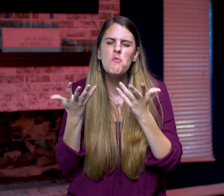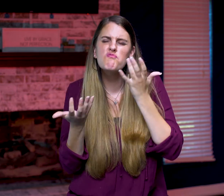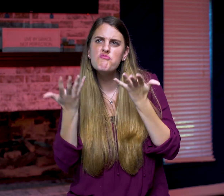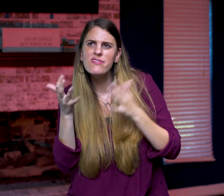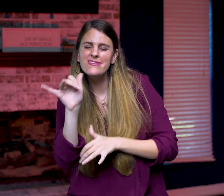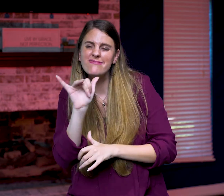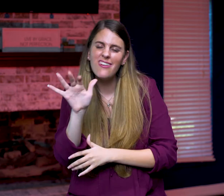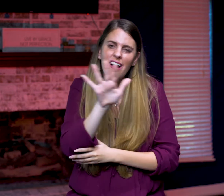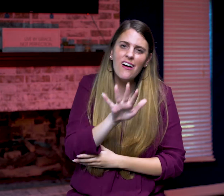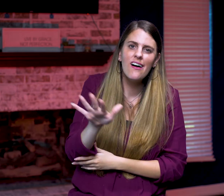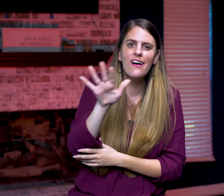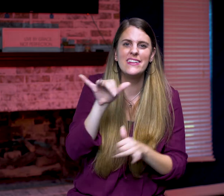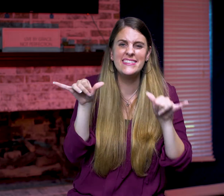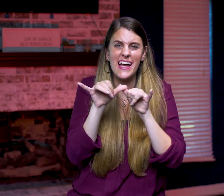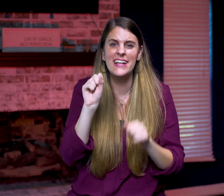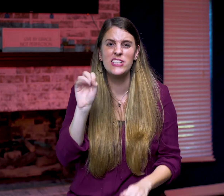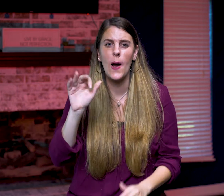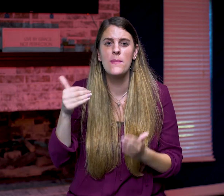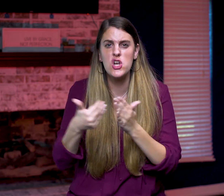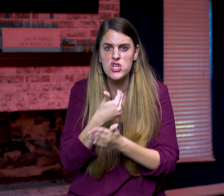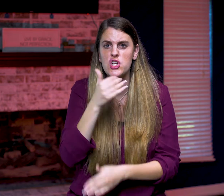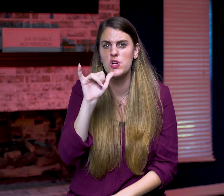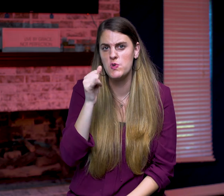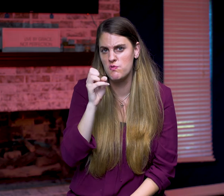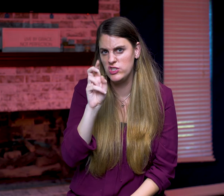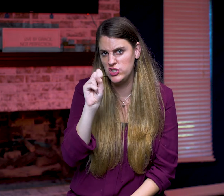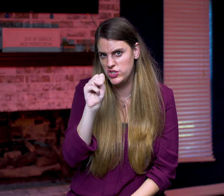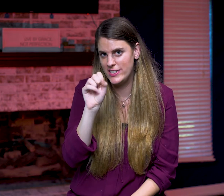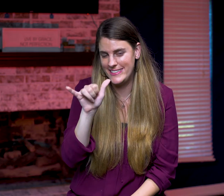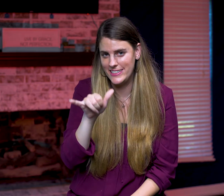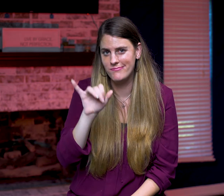which is roughly the size of New Jersey.